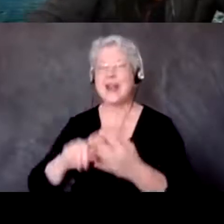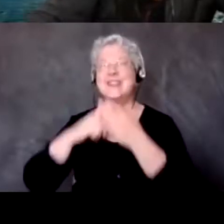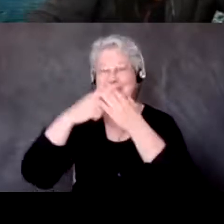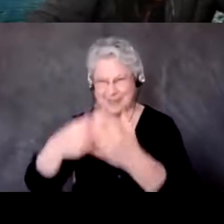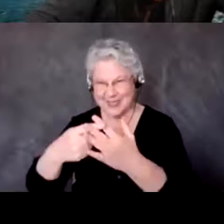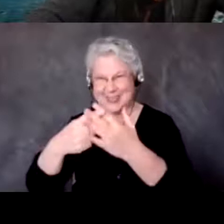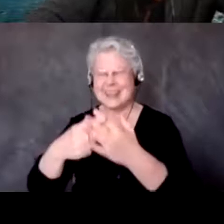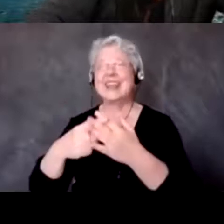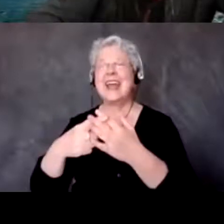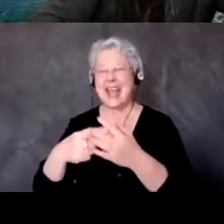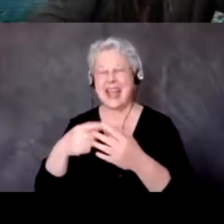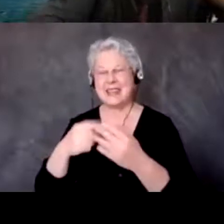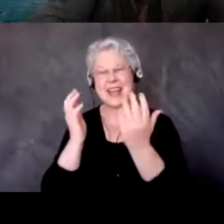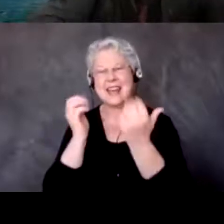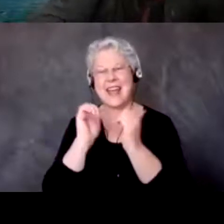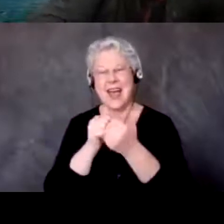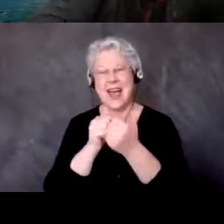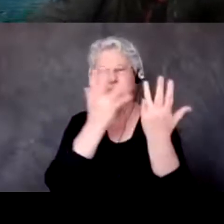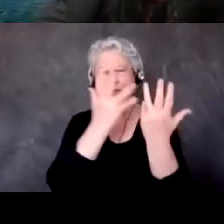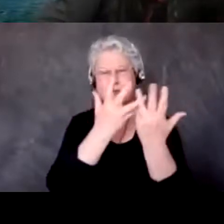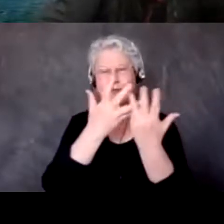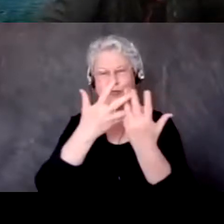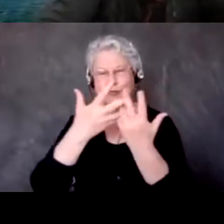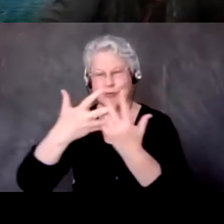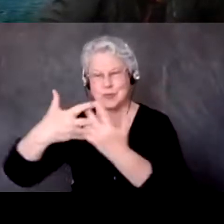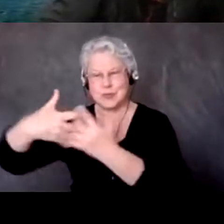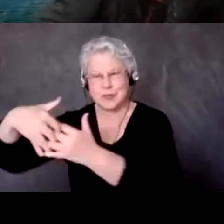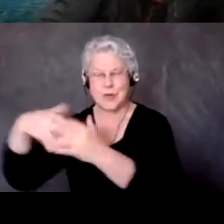figure out how it all connects together. So, the question is: what does CCP look